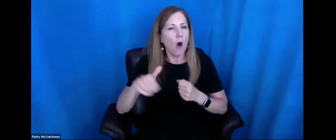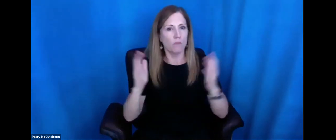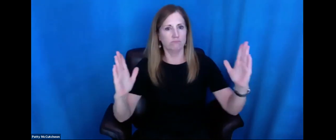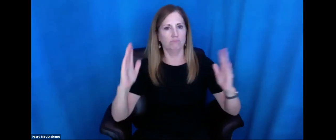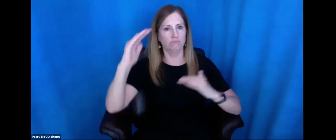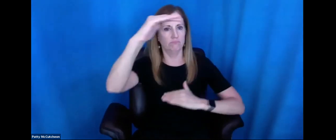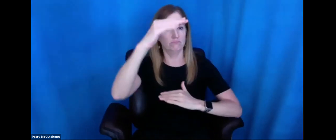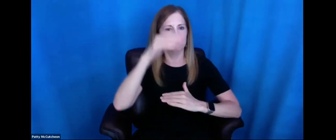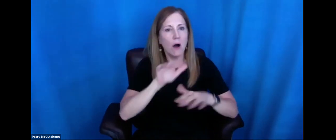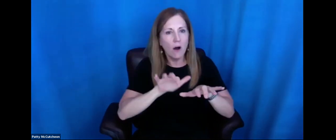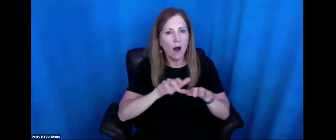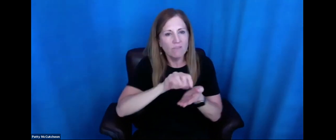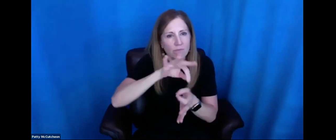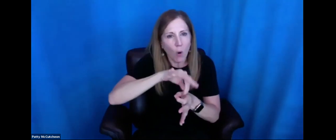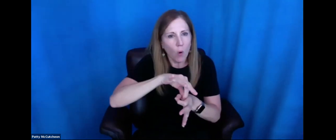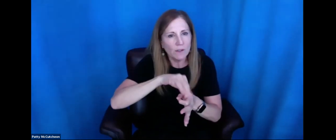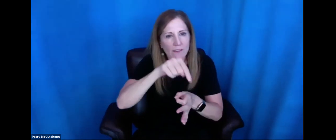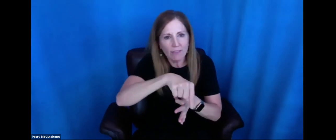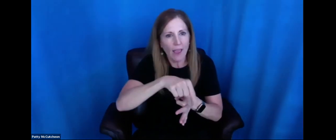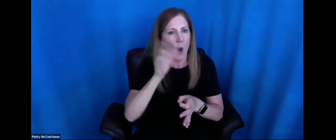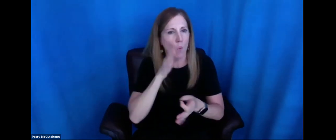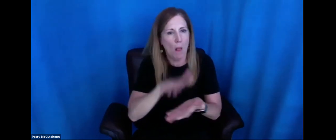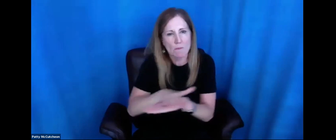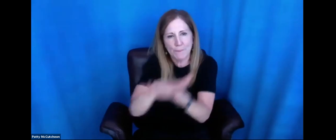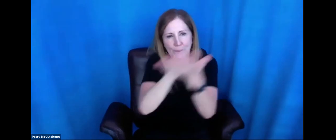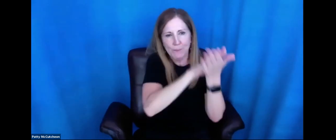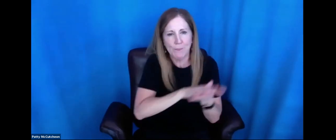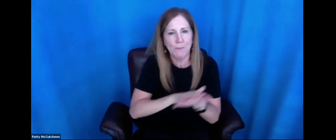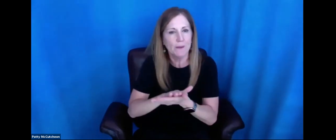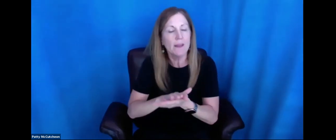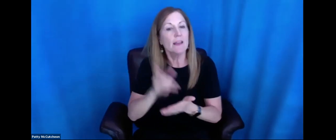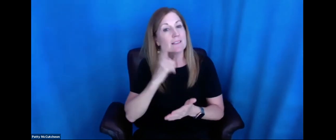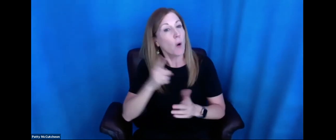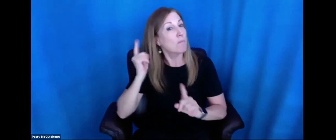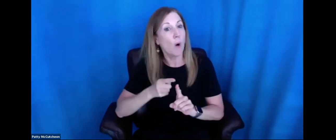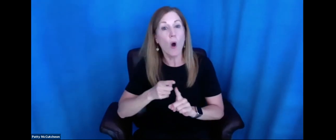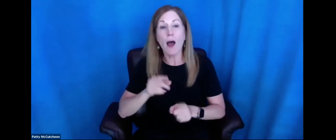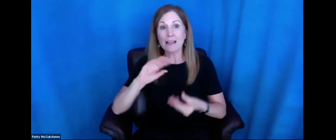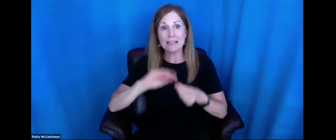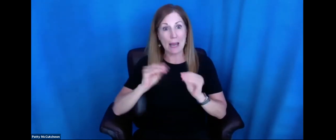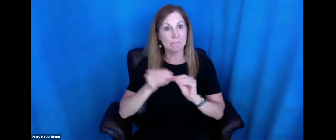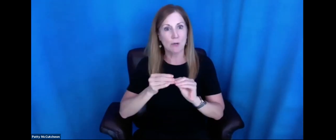So it's really about both driving down the number, but also making it safe enough there so that polling place